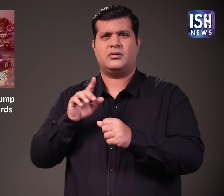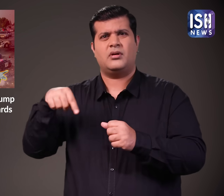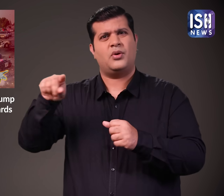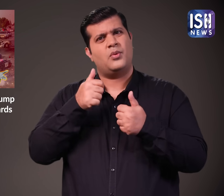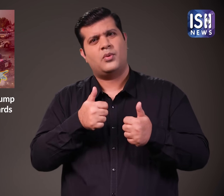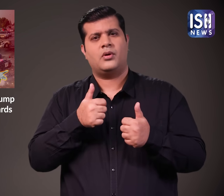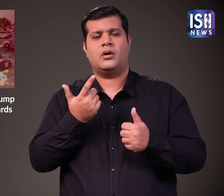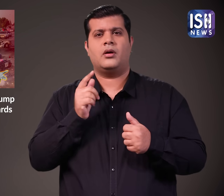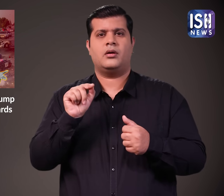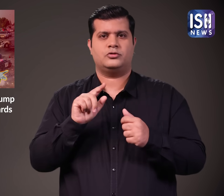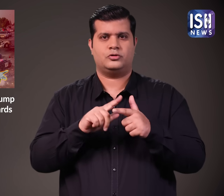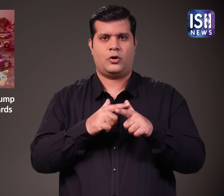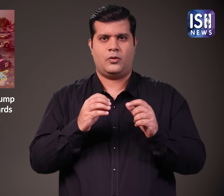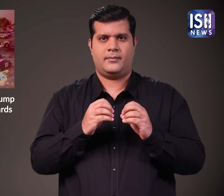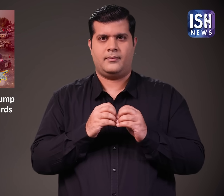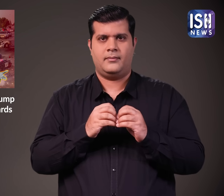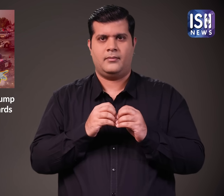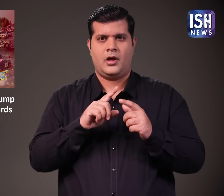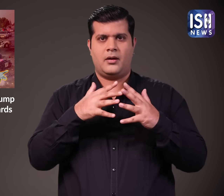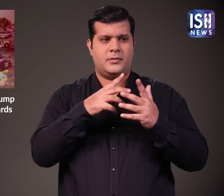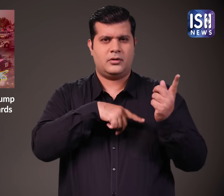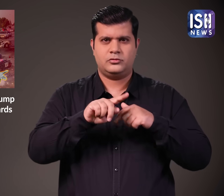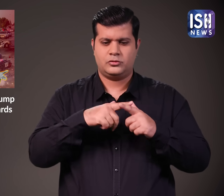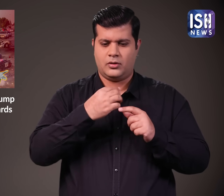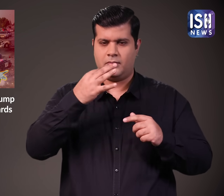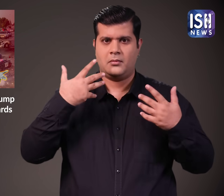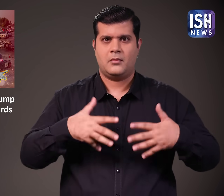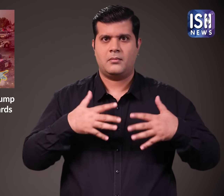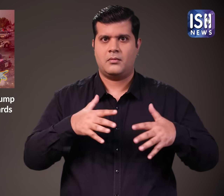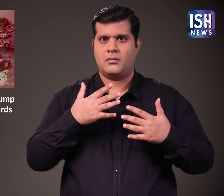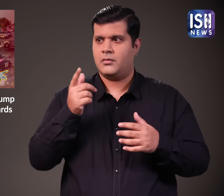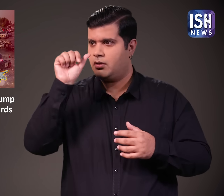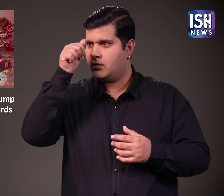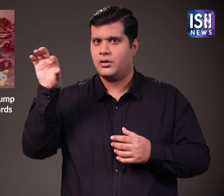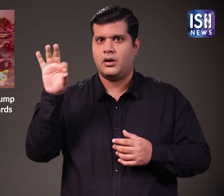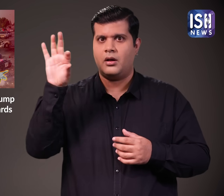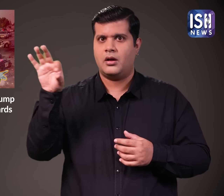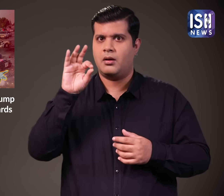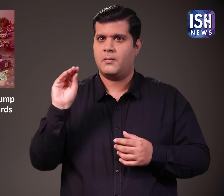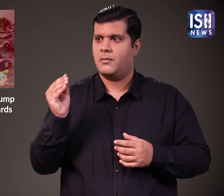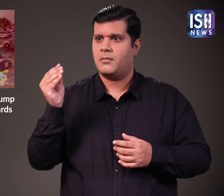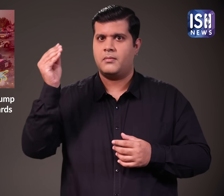This is because many Americans feel that Indians come to the US and take away their jobs.